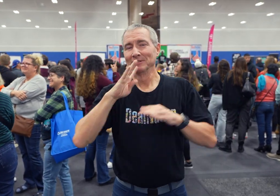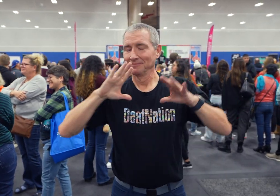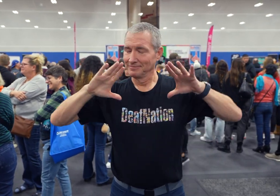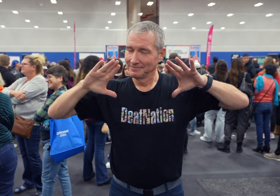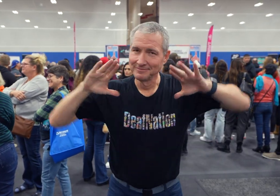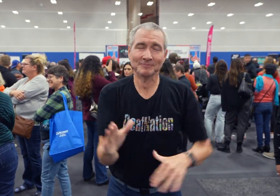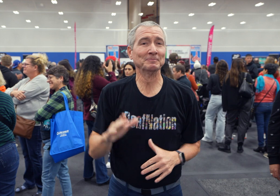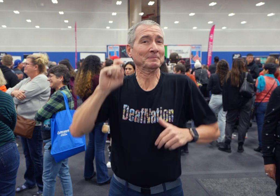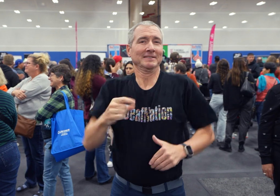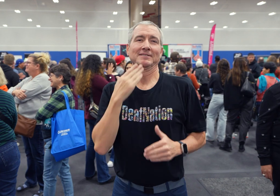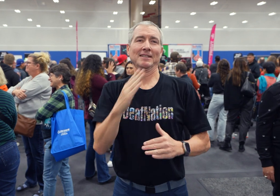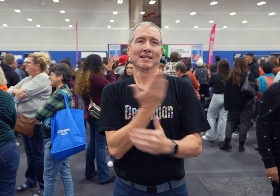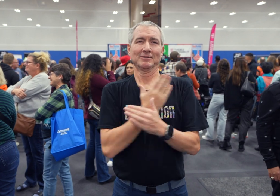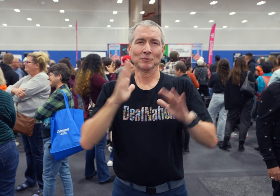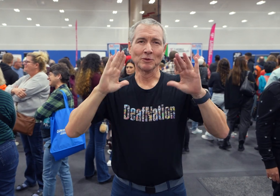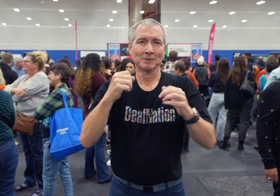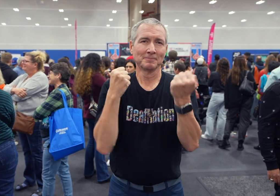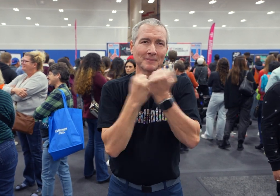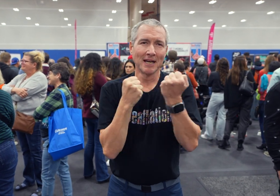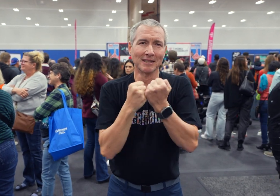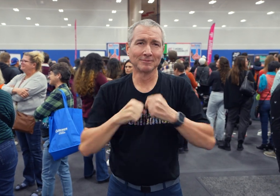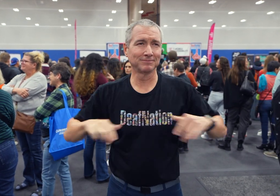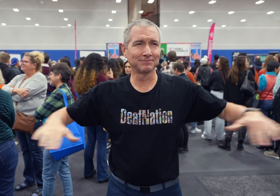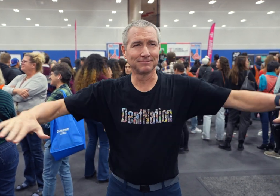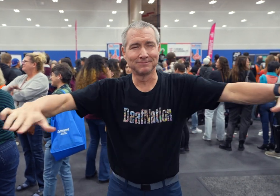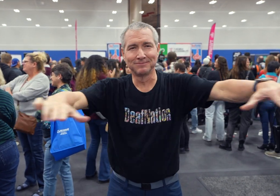It's been phenomenal, thanks largely to our sponsors.